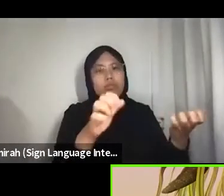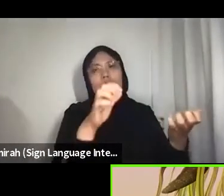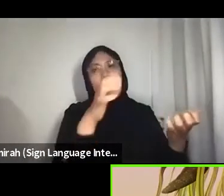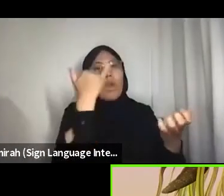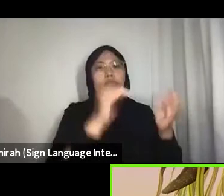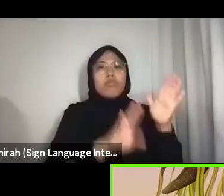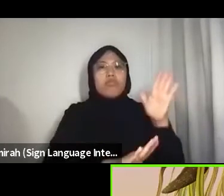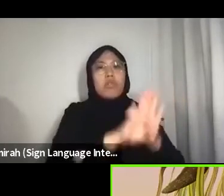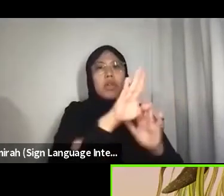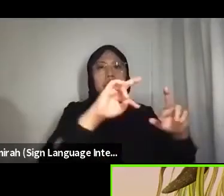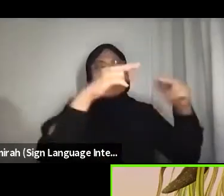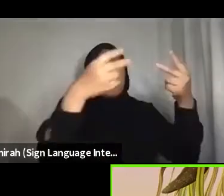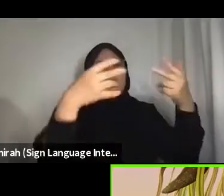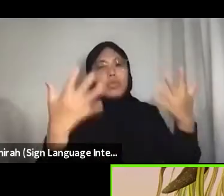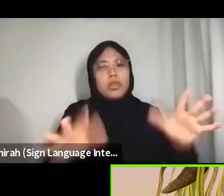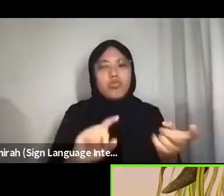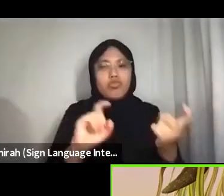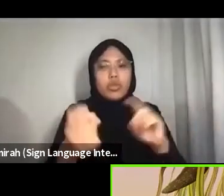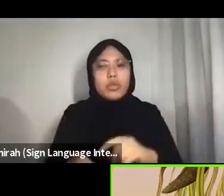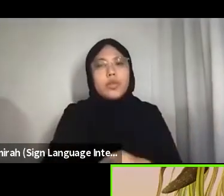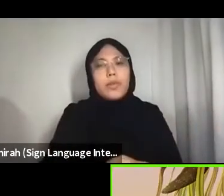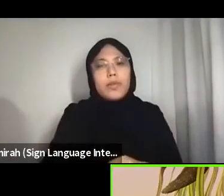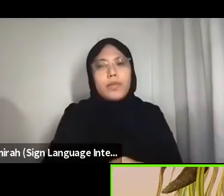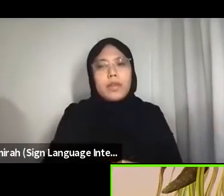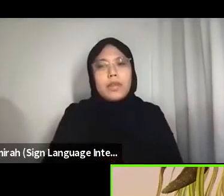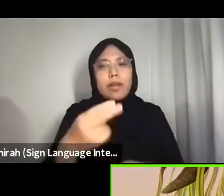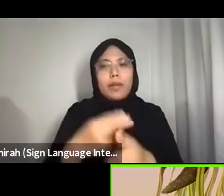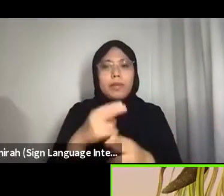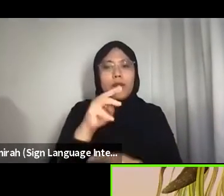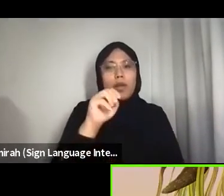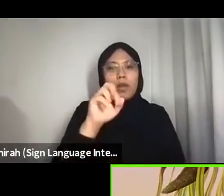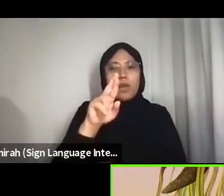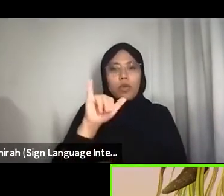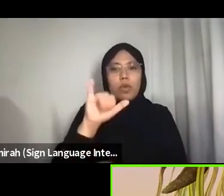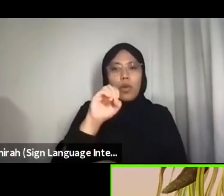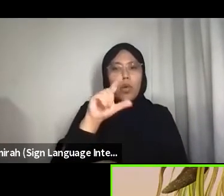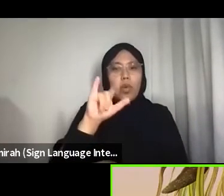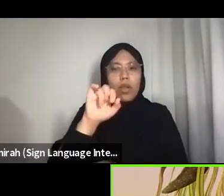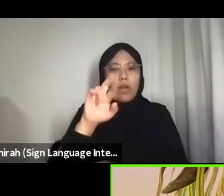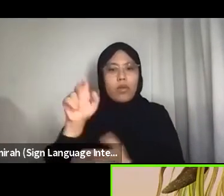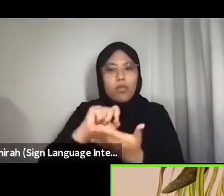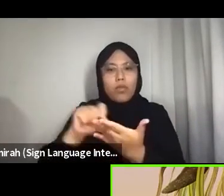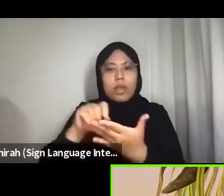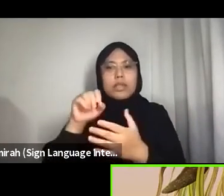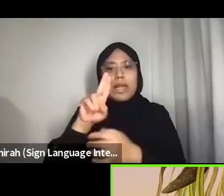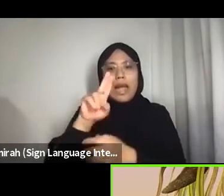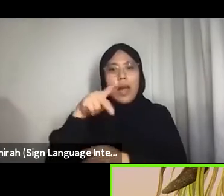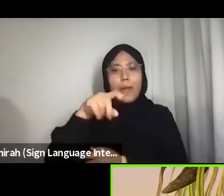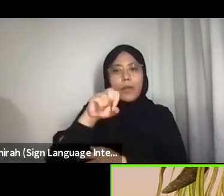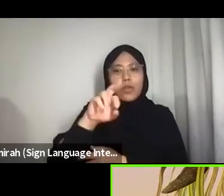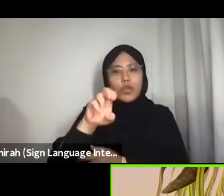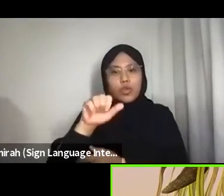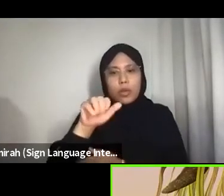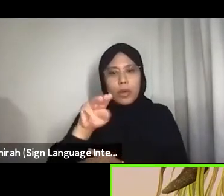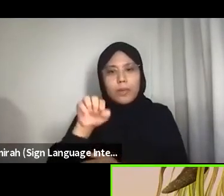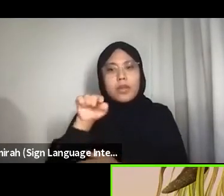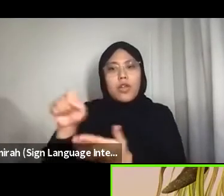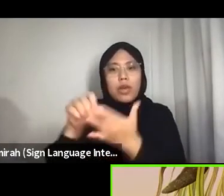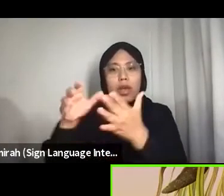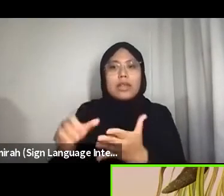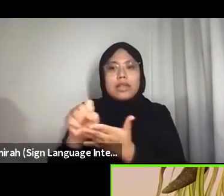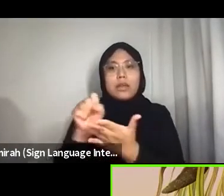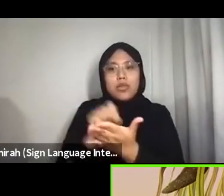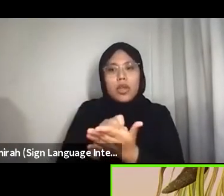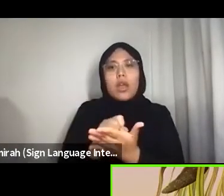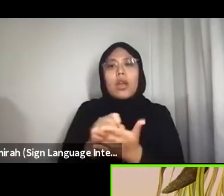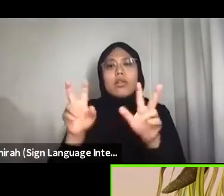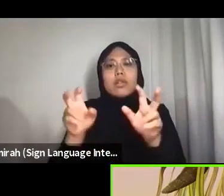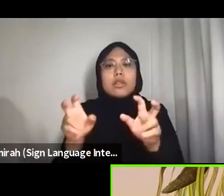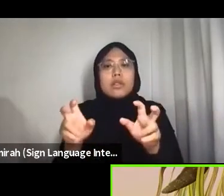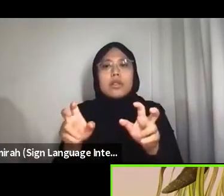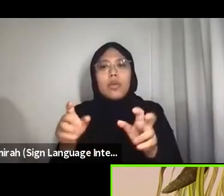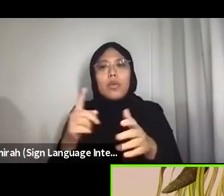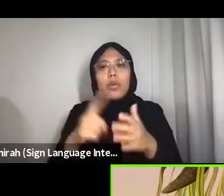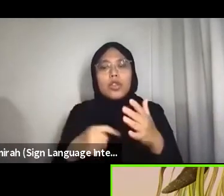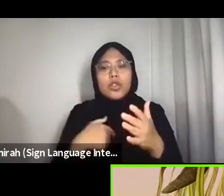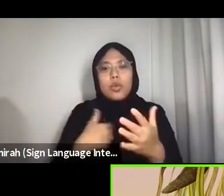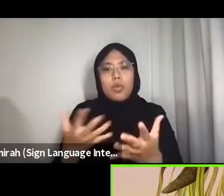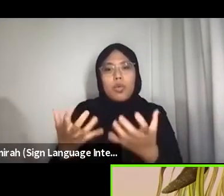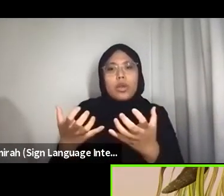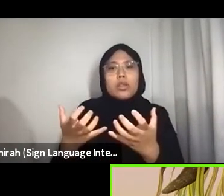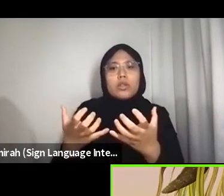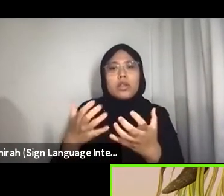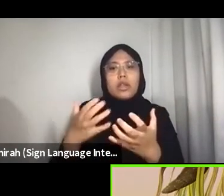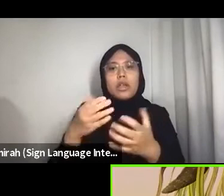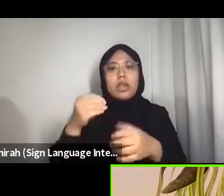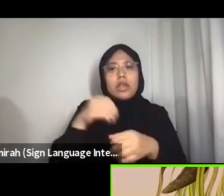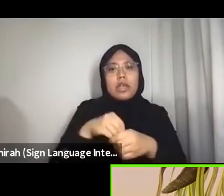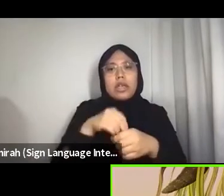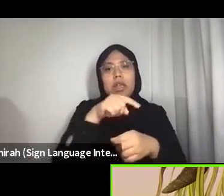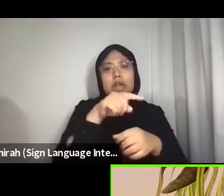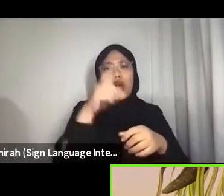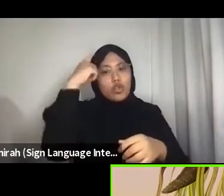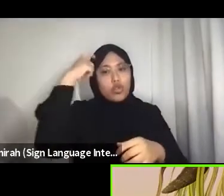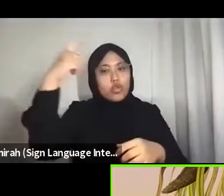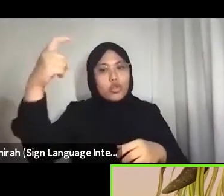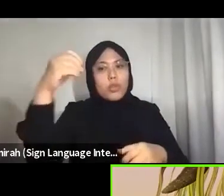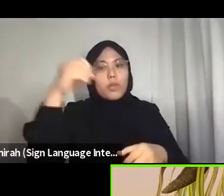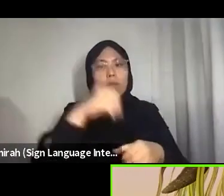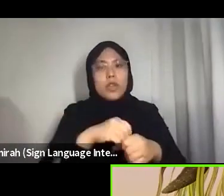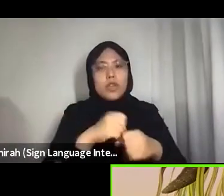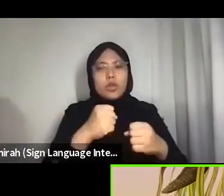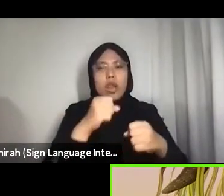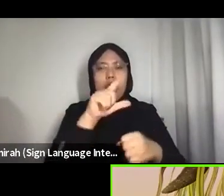Mary Oliver writes in Upstream that a writer’s subject may just as well be what she “longs for and dreams about, in an unquenchable dream, in lush detail and harsh honesty”.